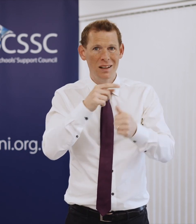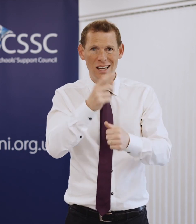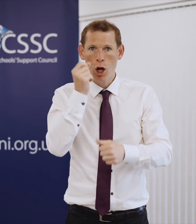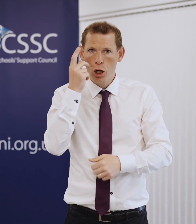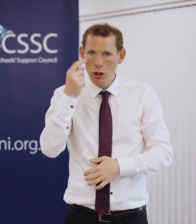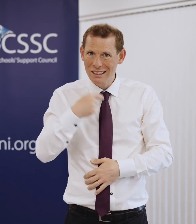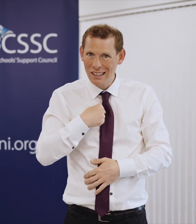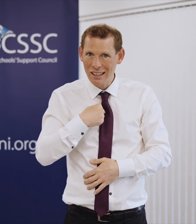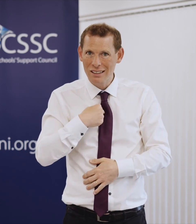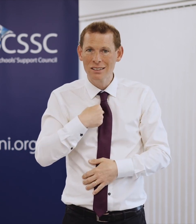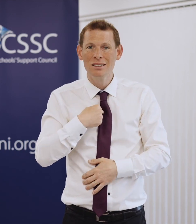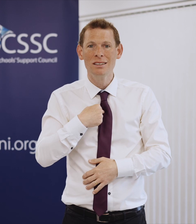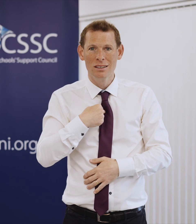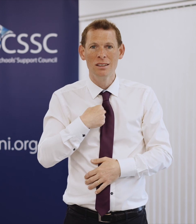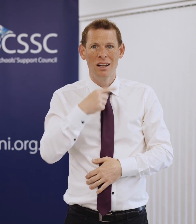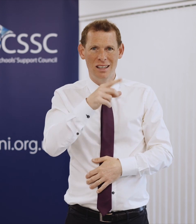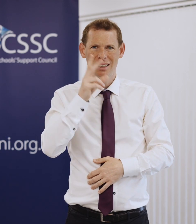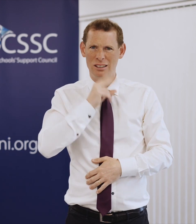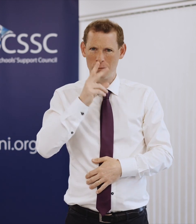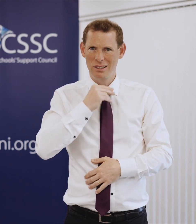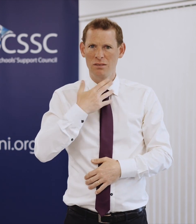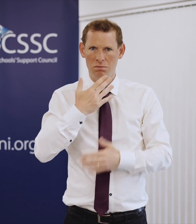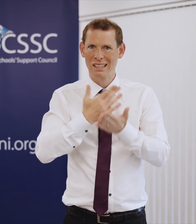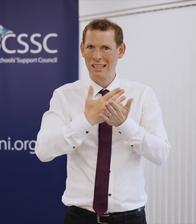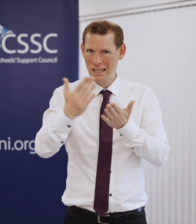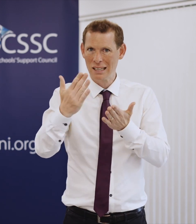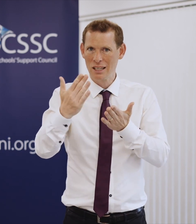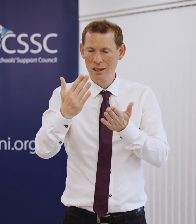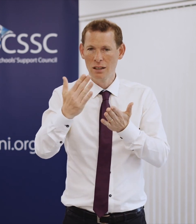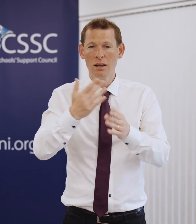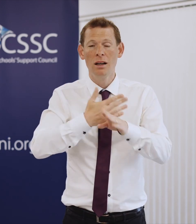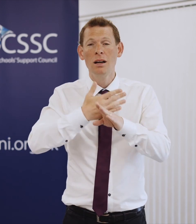normal conversation with them, thinking that they understand me and they can speak very clearly.